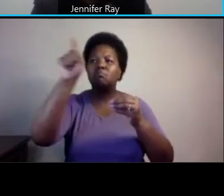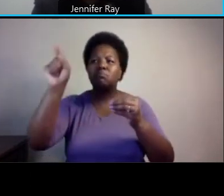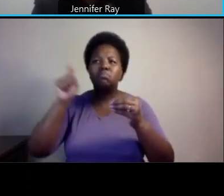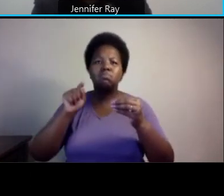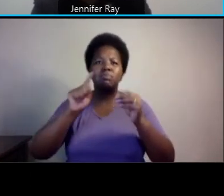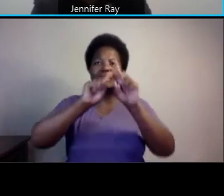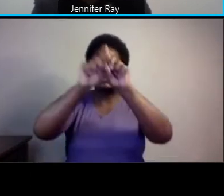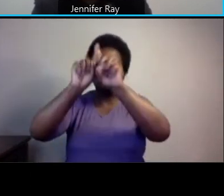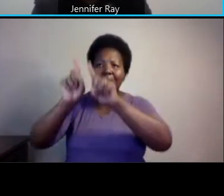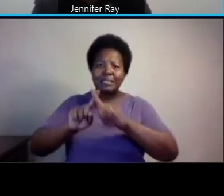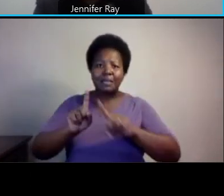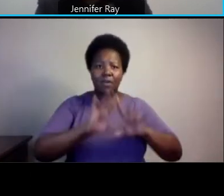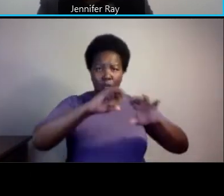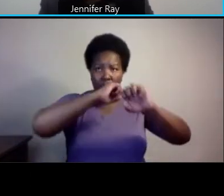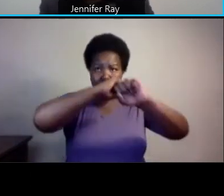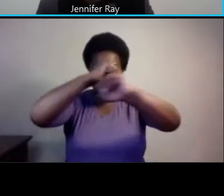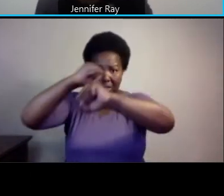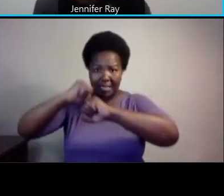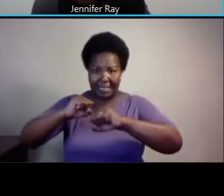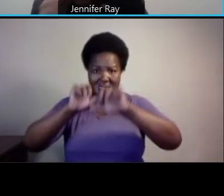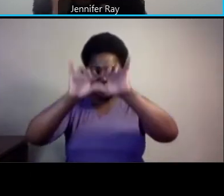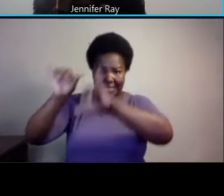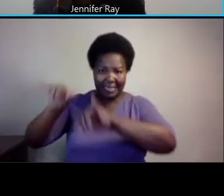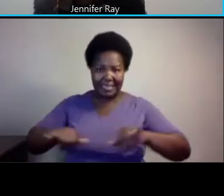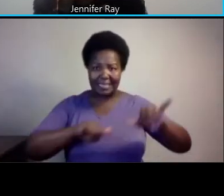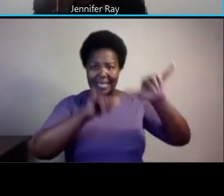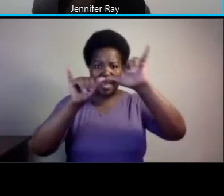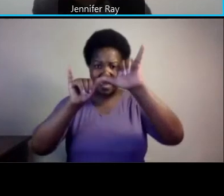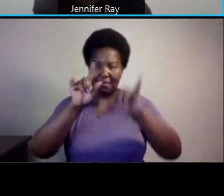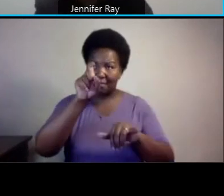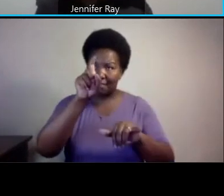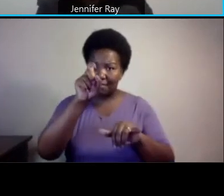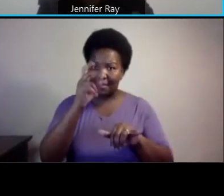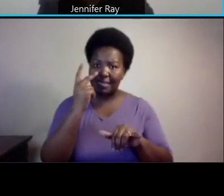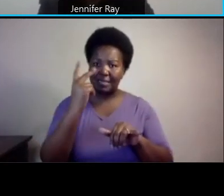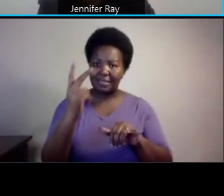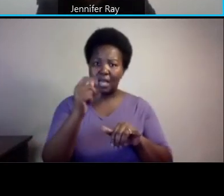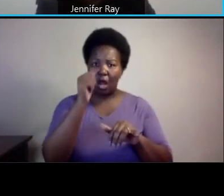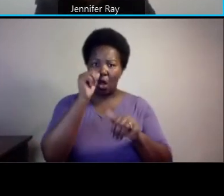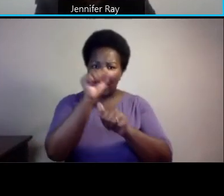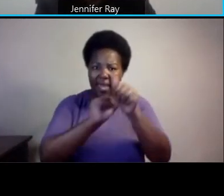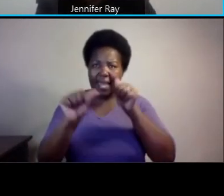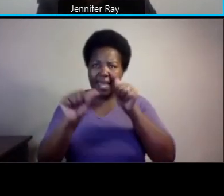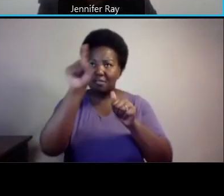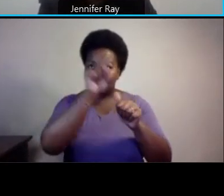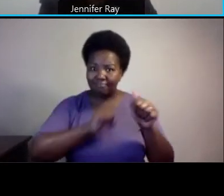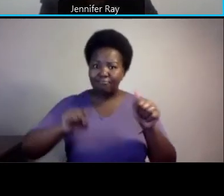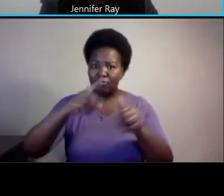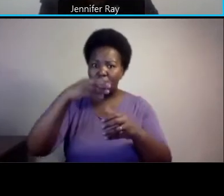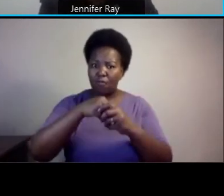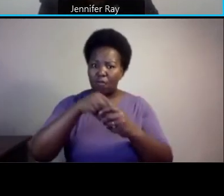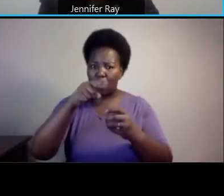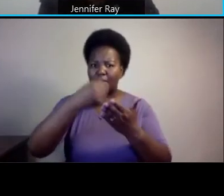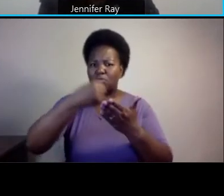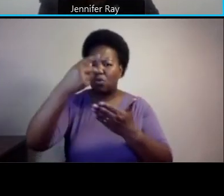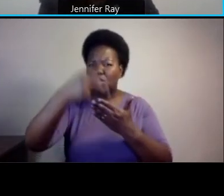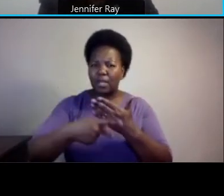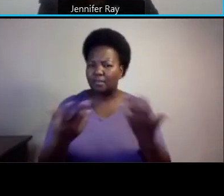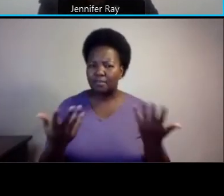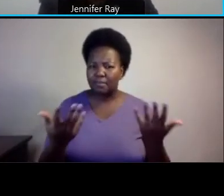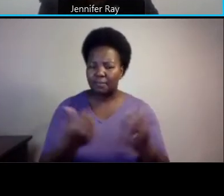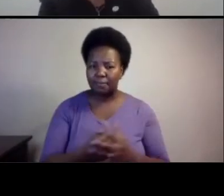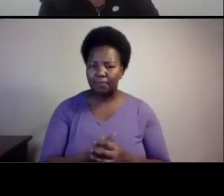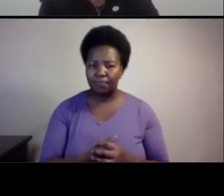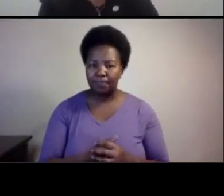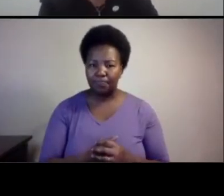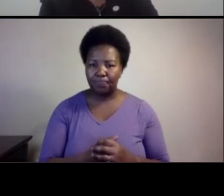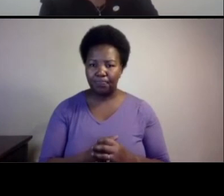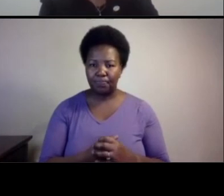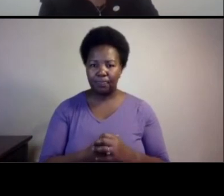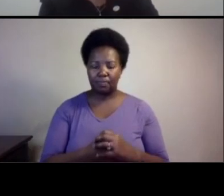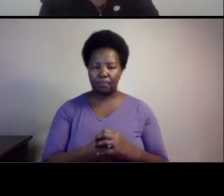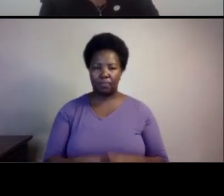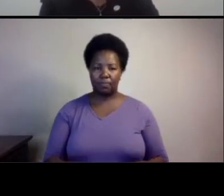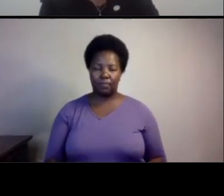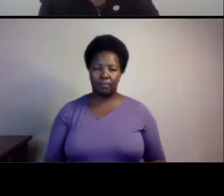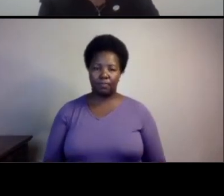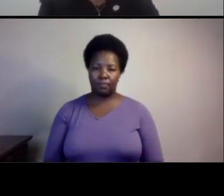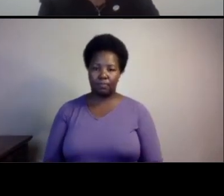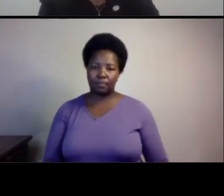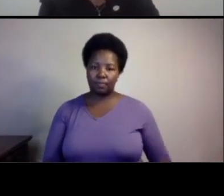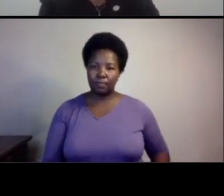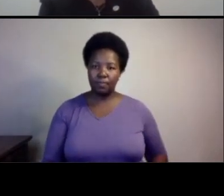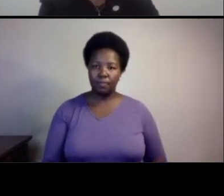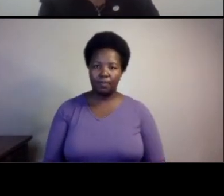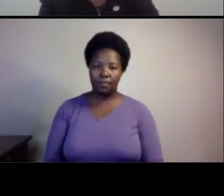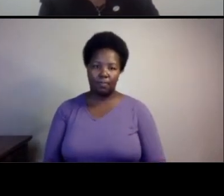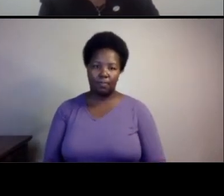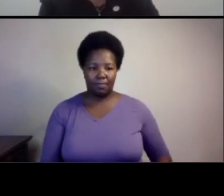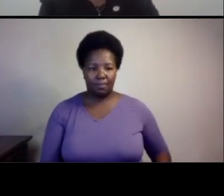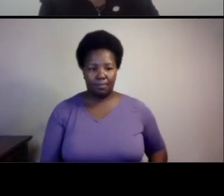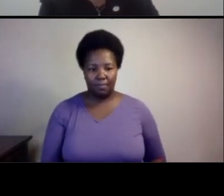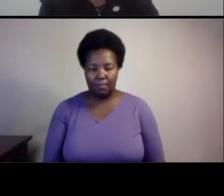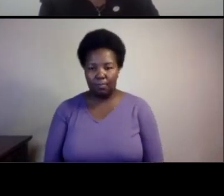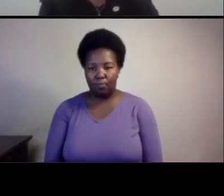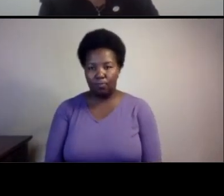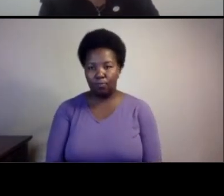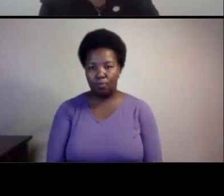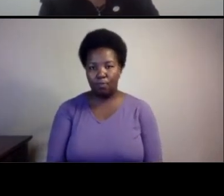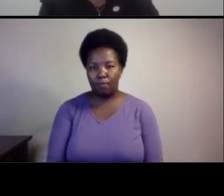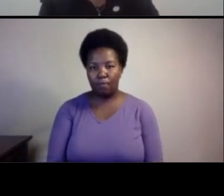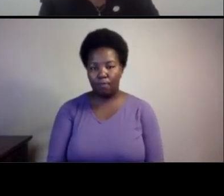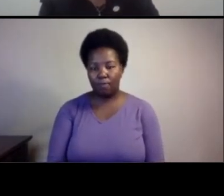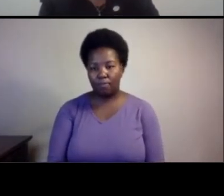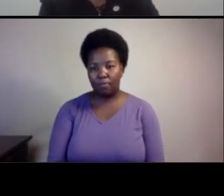protected intersections looking at each of the different intersections involved in this project